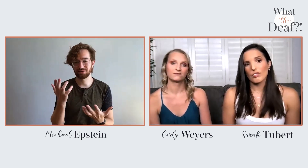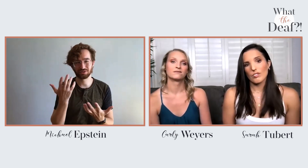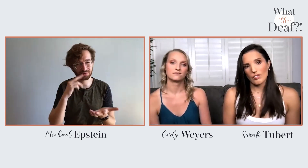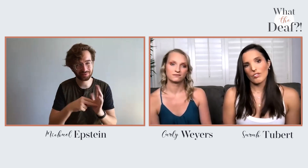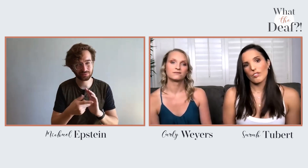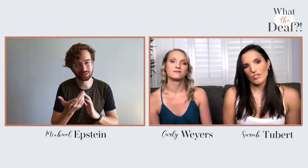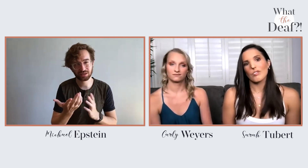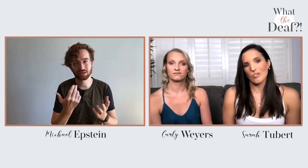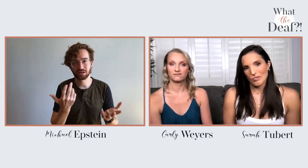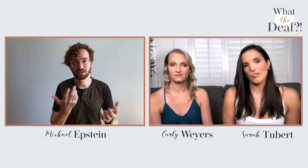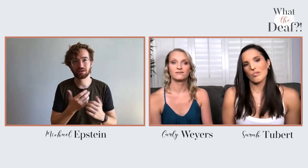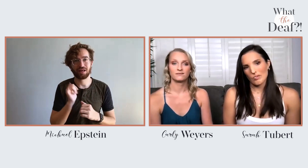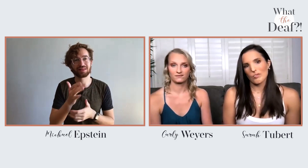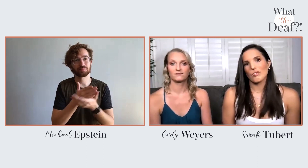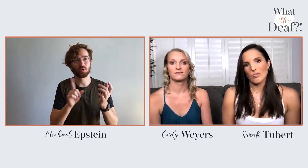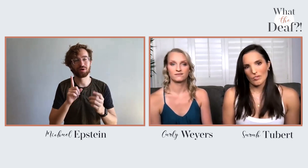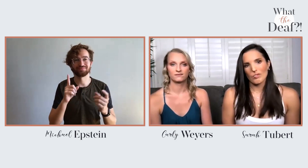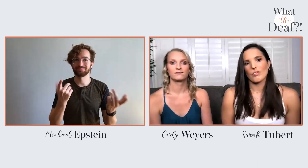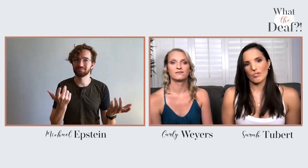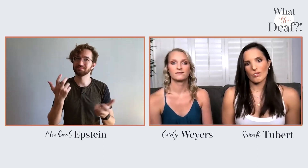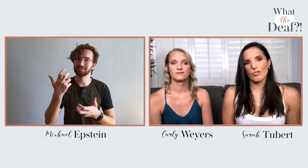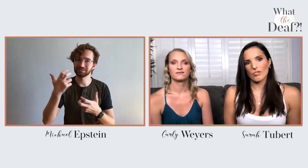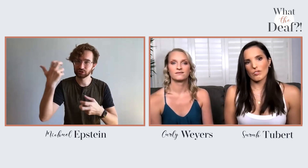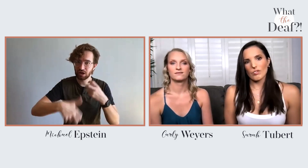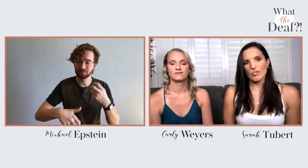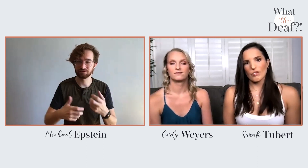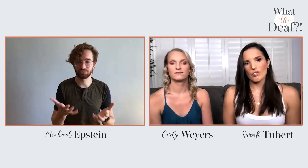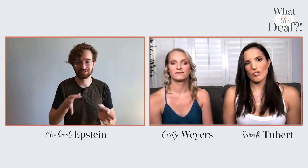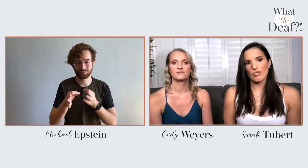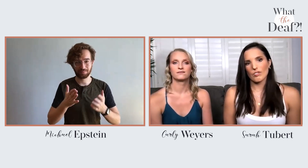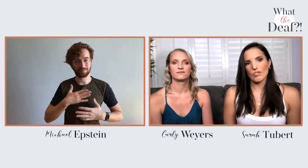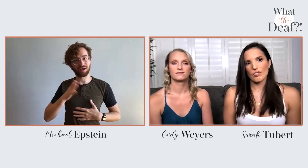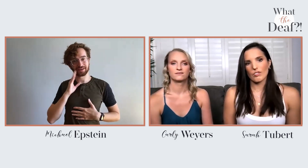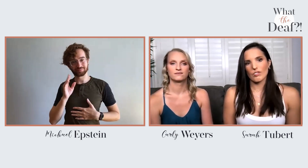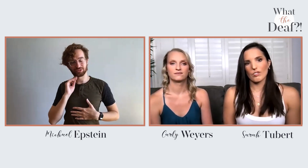Do you understand where I'm going with that? I think that it's tough to explain my experience,